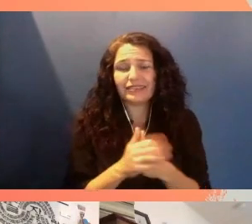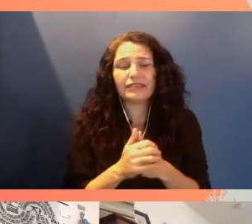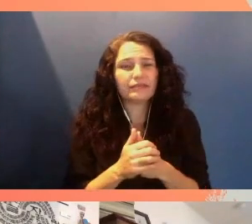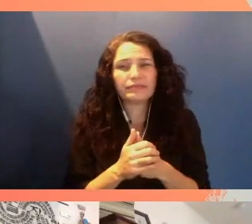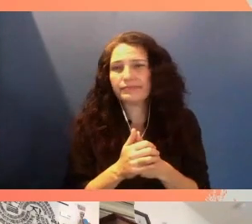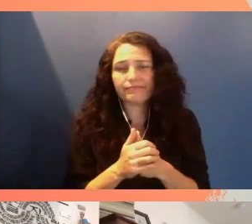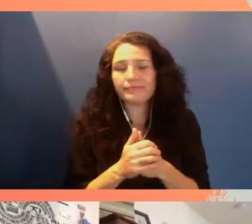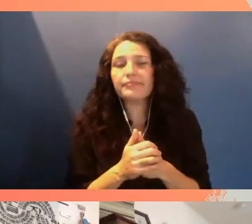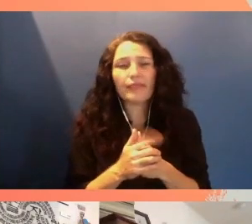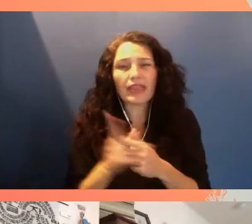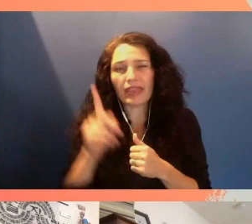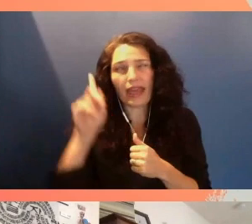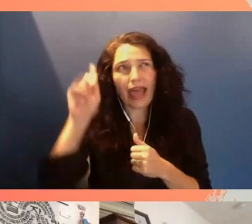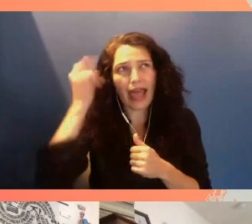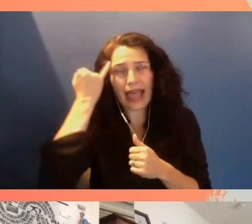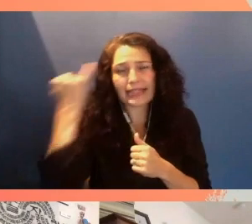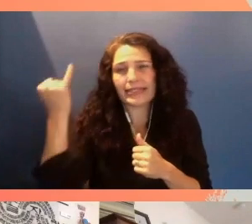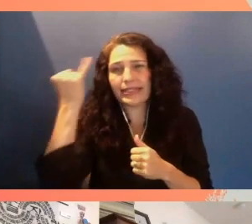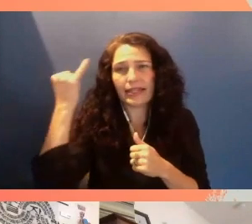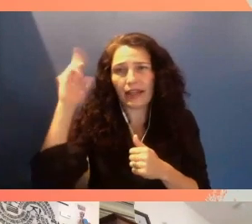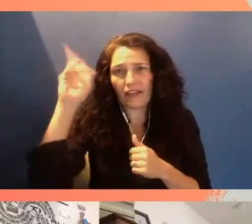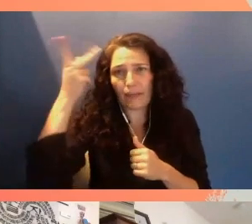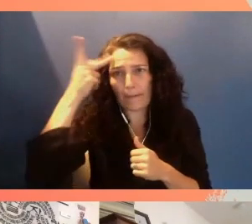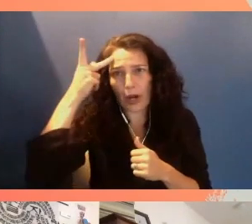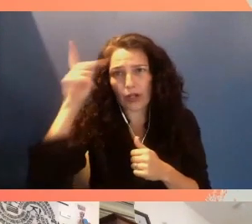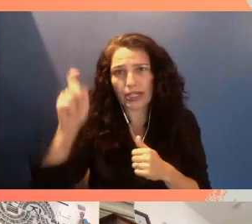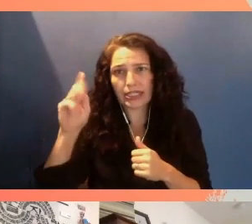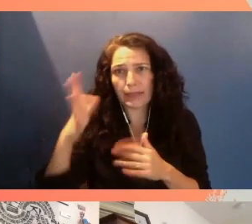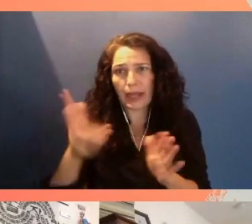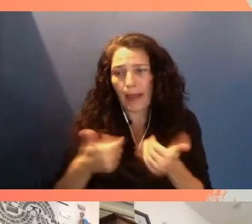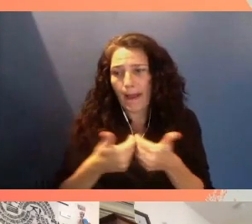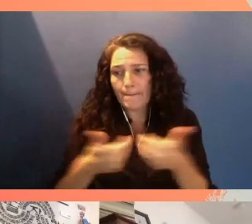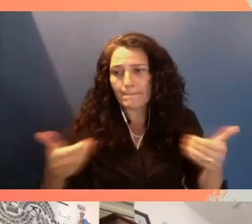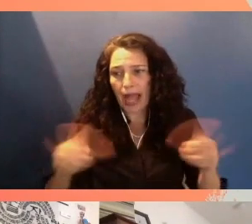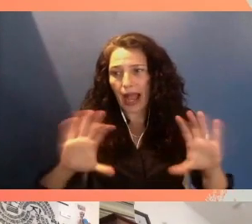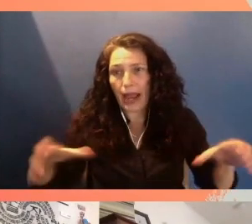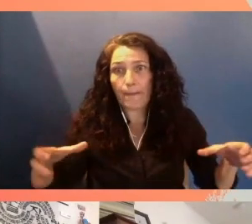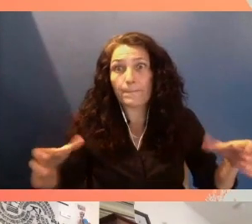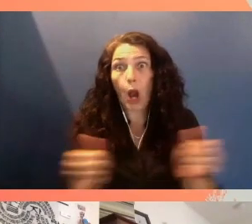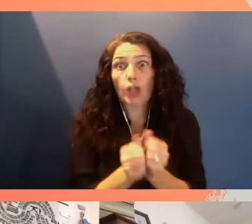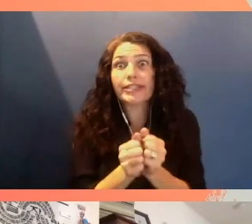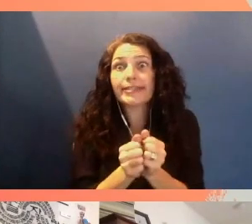in this kind of very bipartisan frame, or this is too directly political.